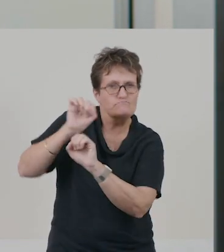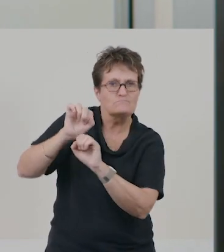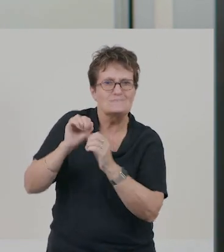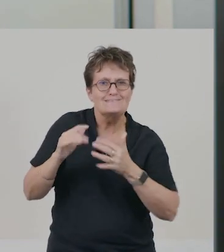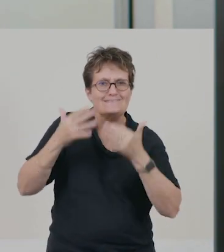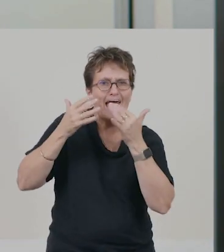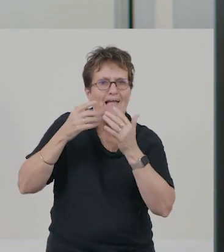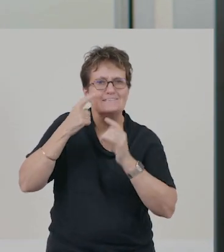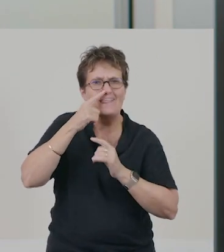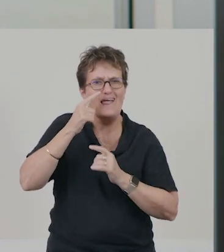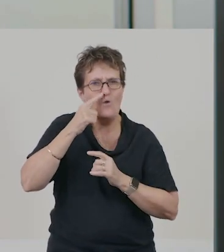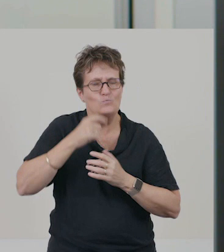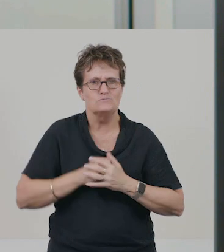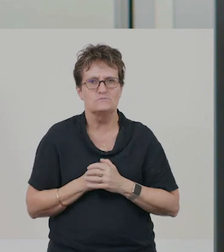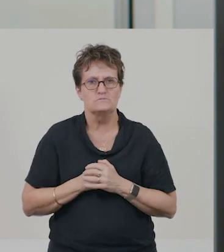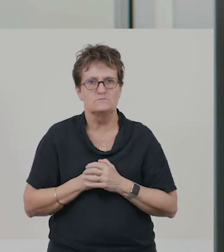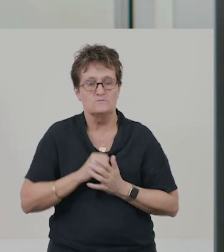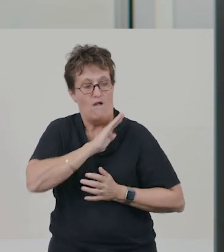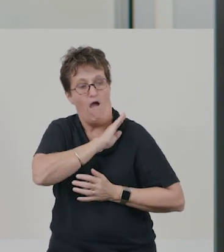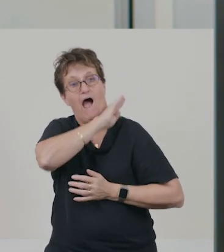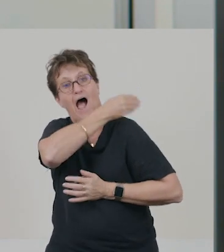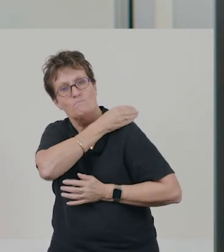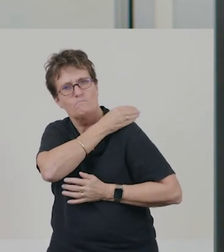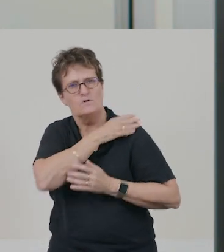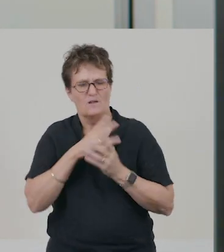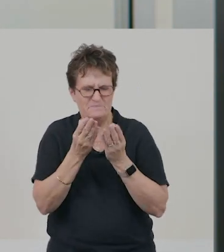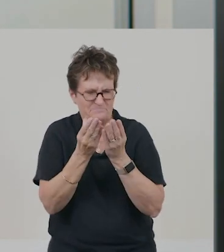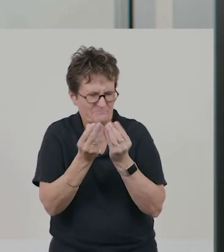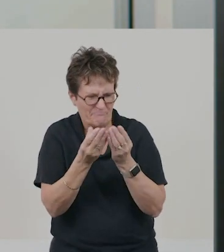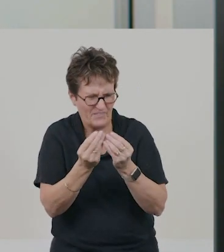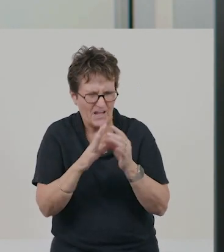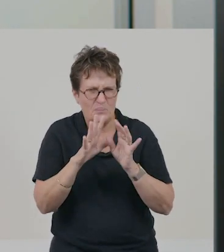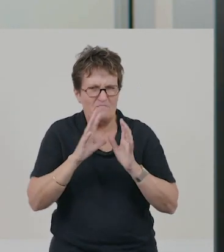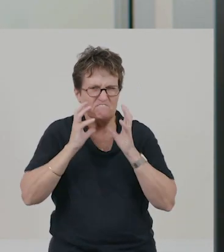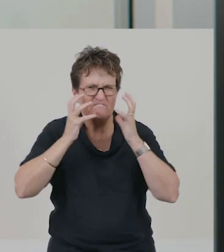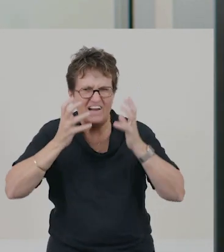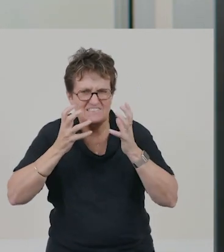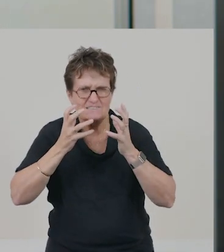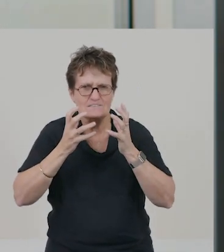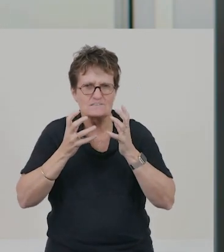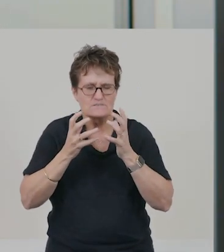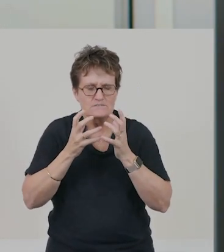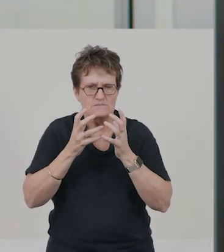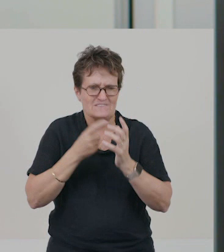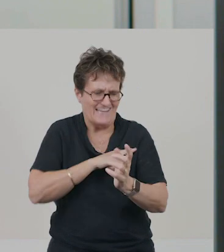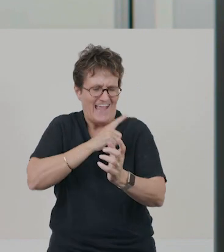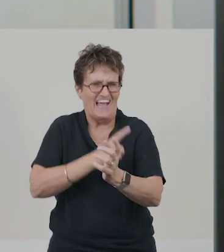They also have a hump composed of fibrous tissue and fat, which is a store of energy when they can't find food.